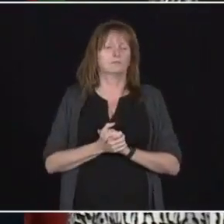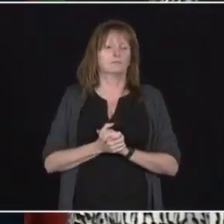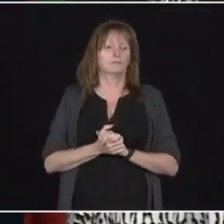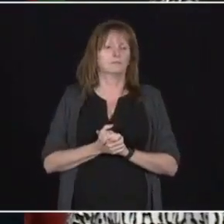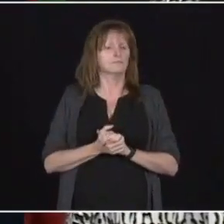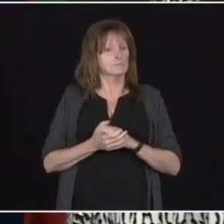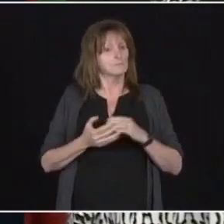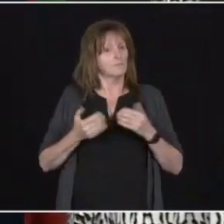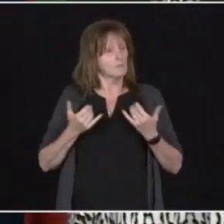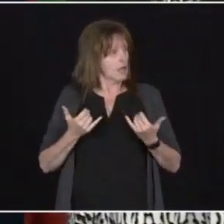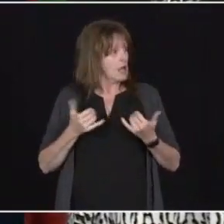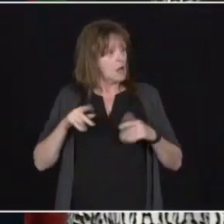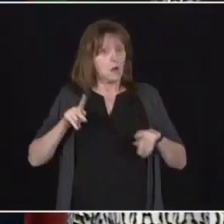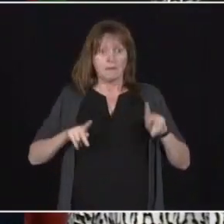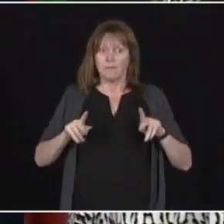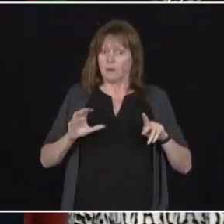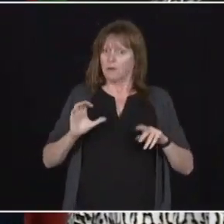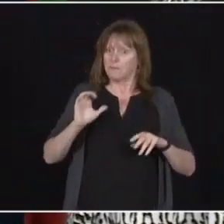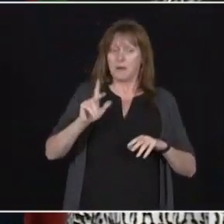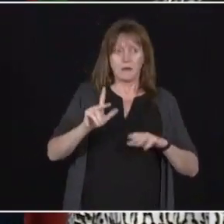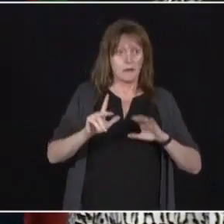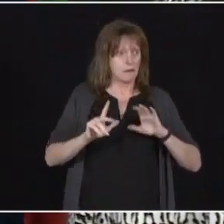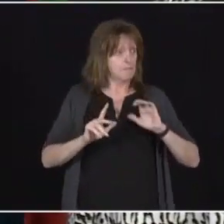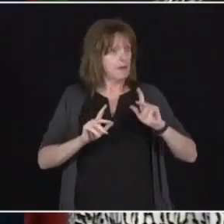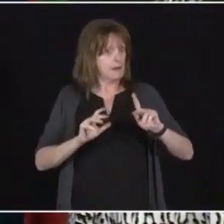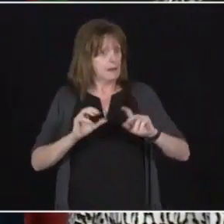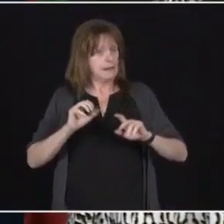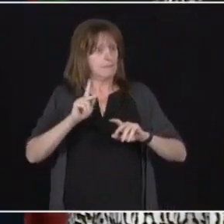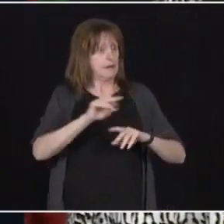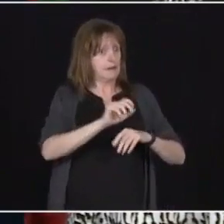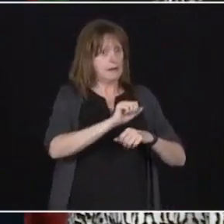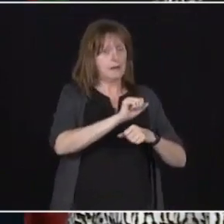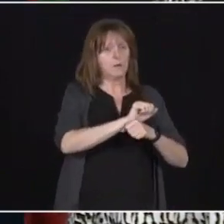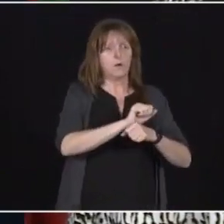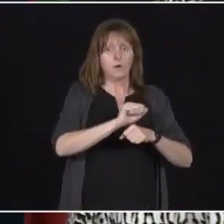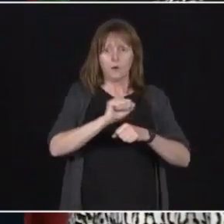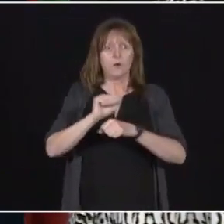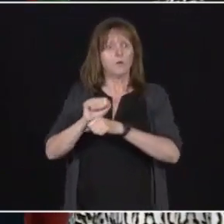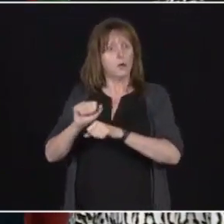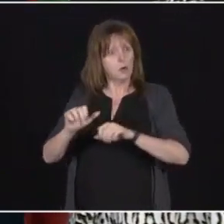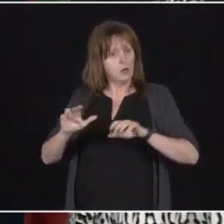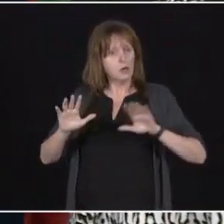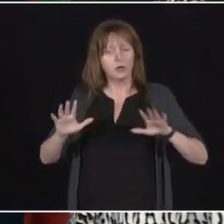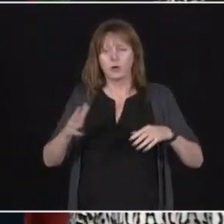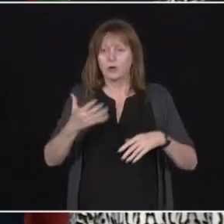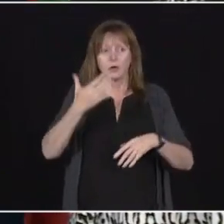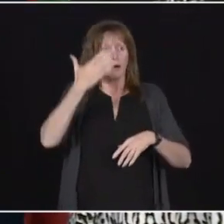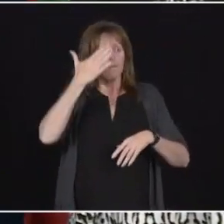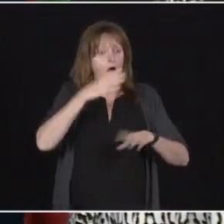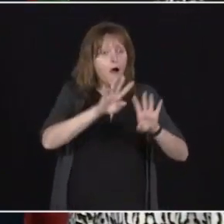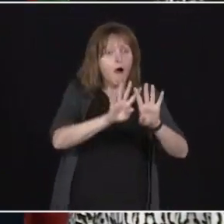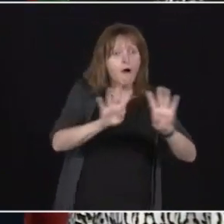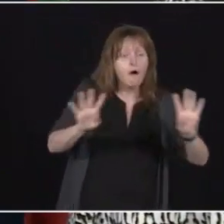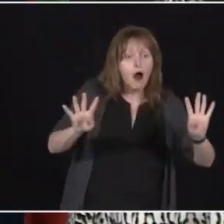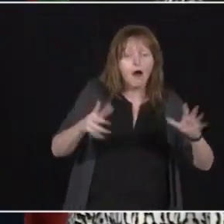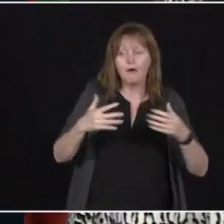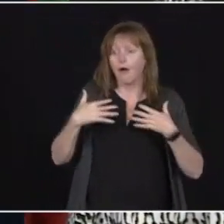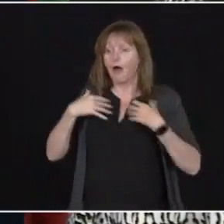As the people of Ontario begin returning to work, the health of workers, our heroes on the front lines, and our communities must remain our top priority.